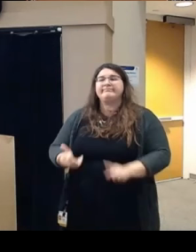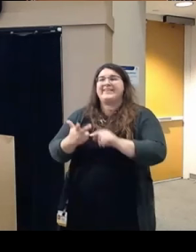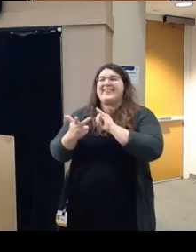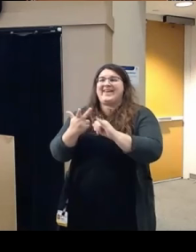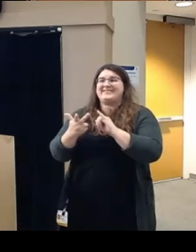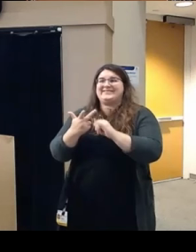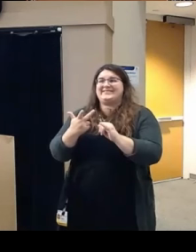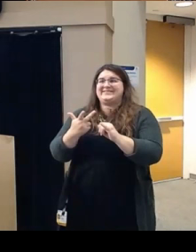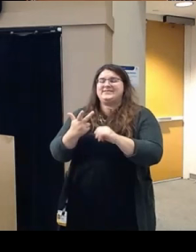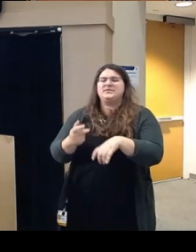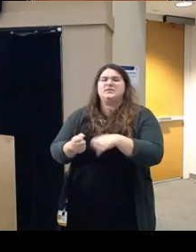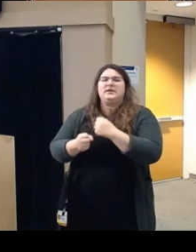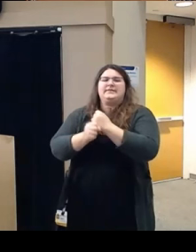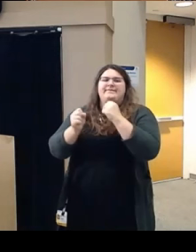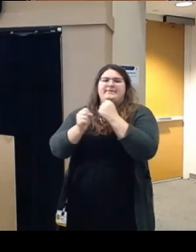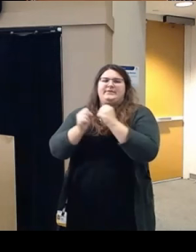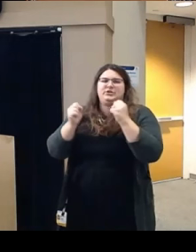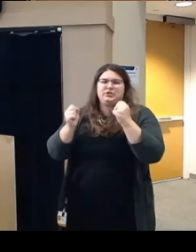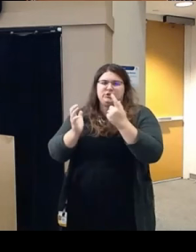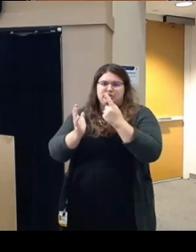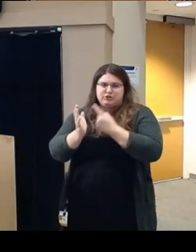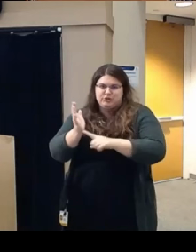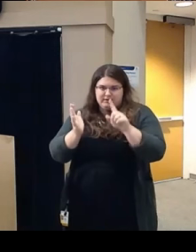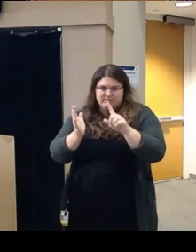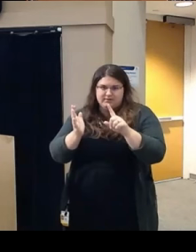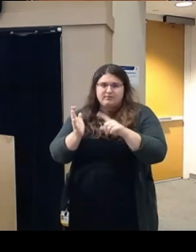um and like I said these um this will be for impatient units and cpep and right now those